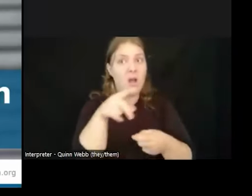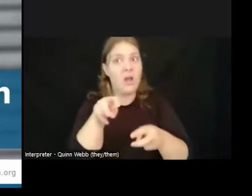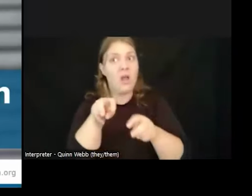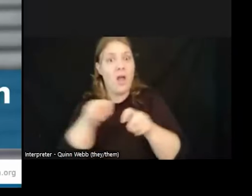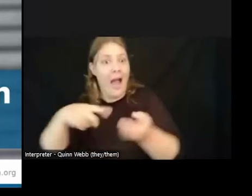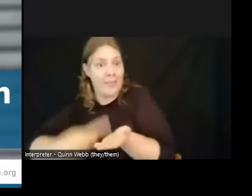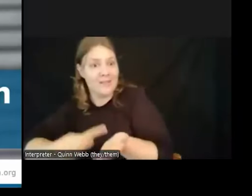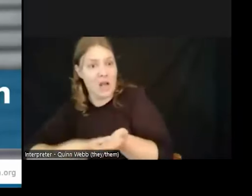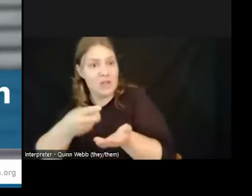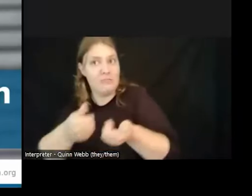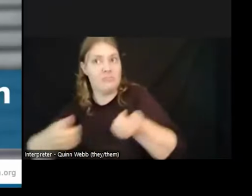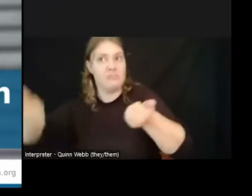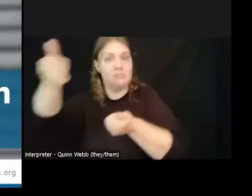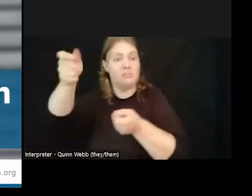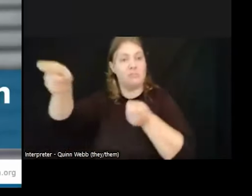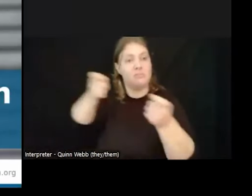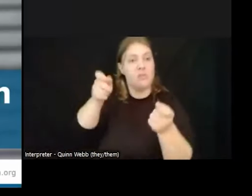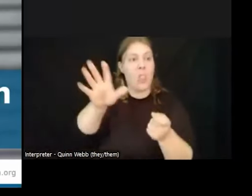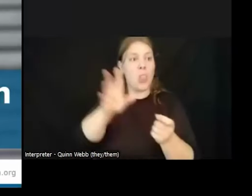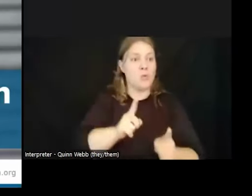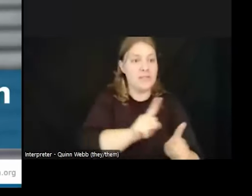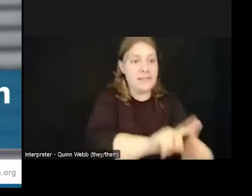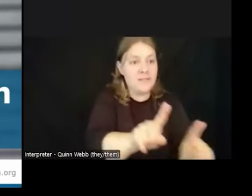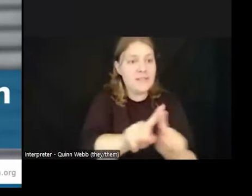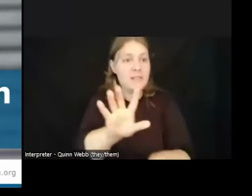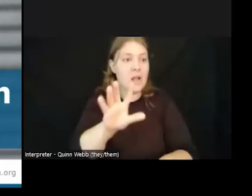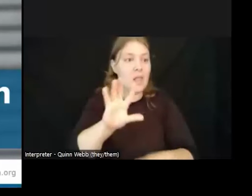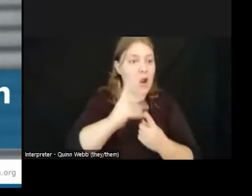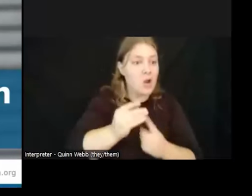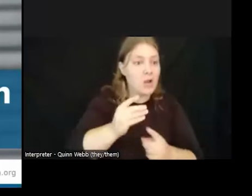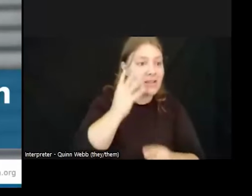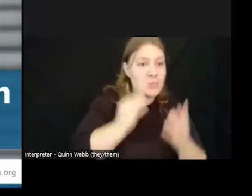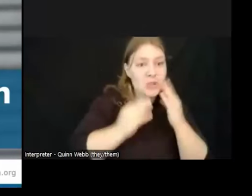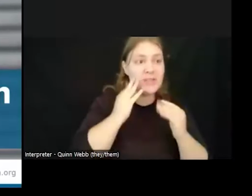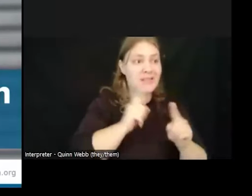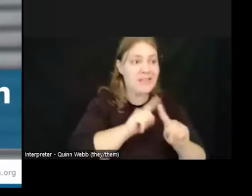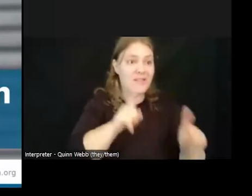and those cultural experiences present in the decisionmaking that ultimately impacts those